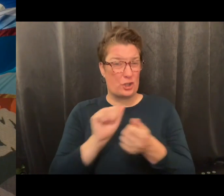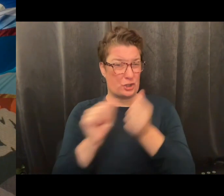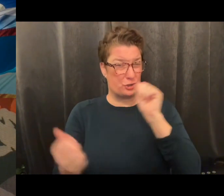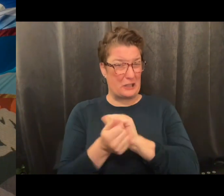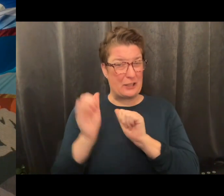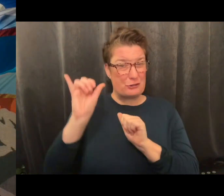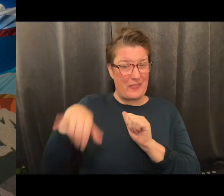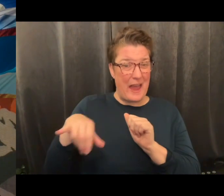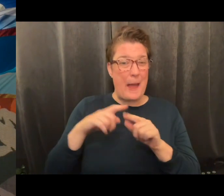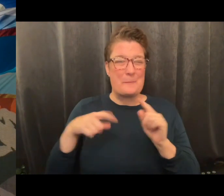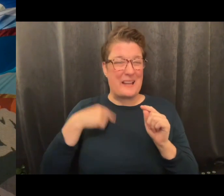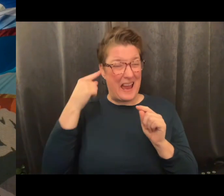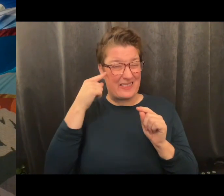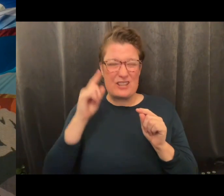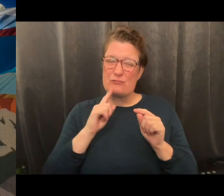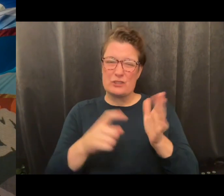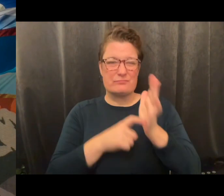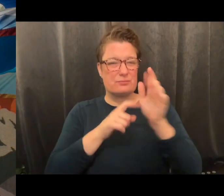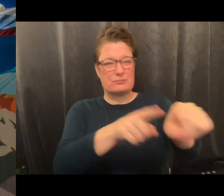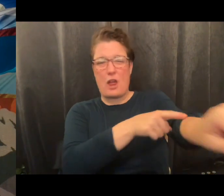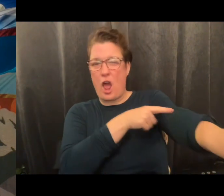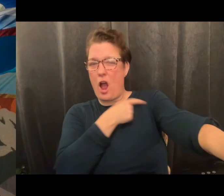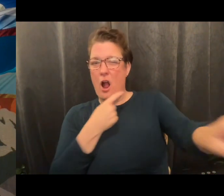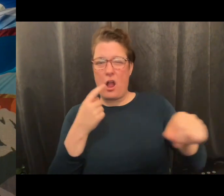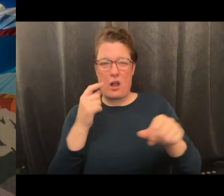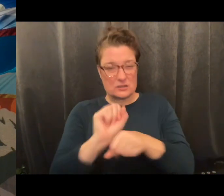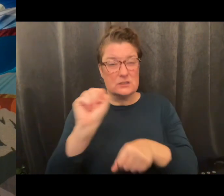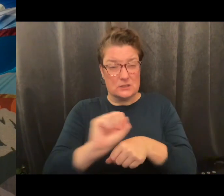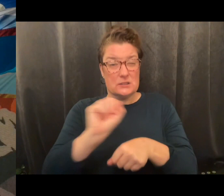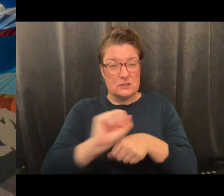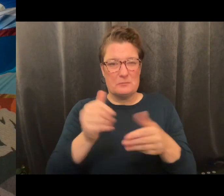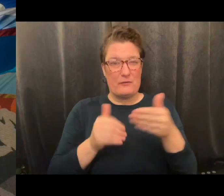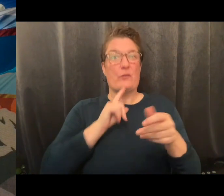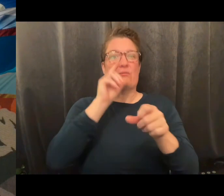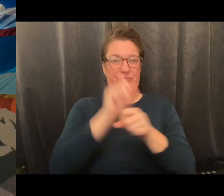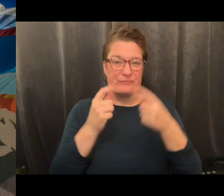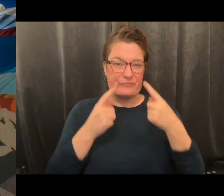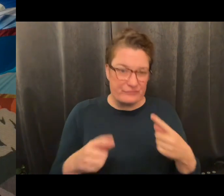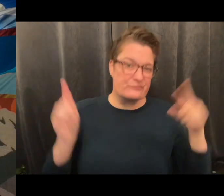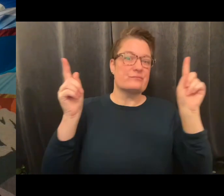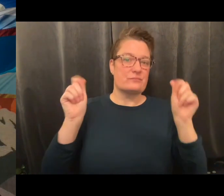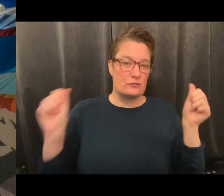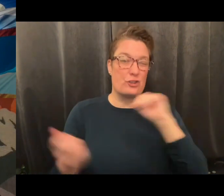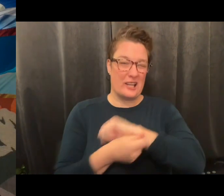really change that in the big picture. And if what, they feel like they need to be safe is to be somewhere